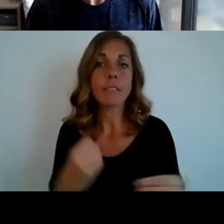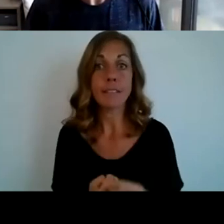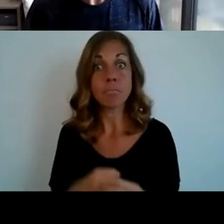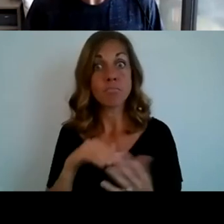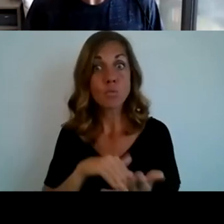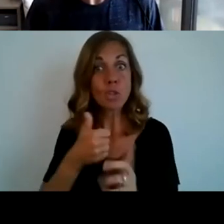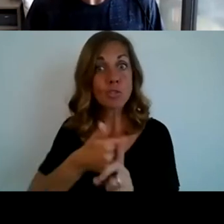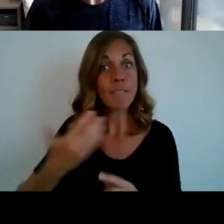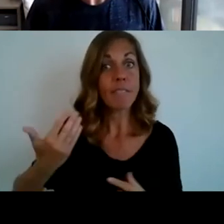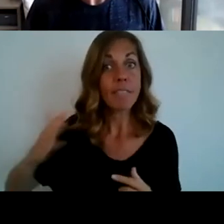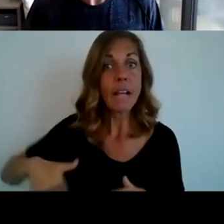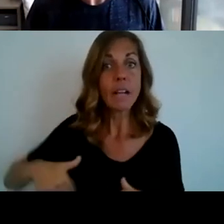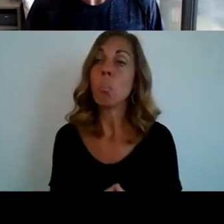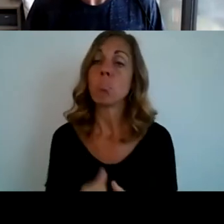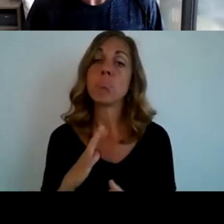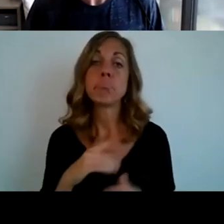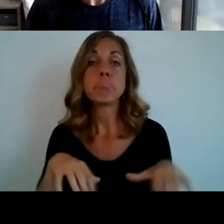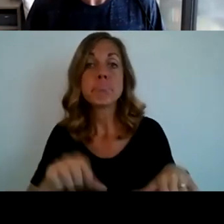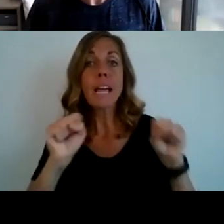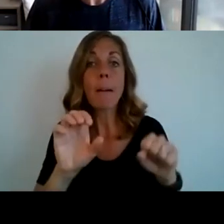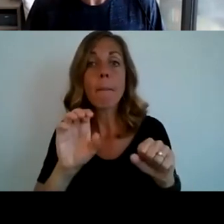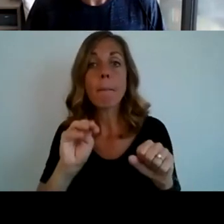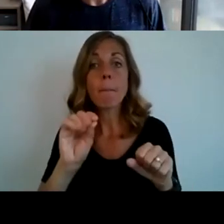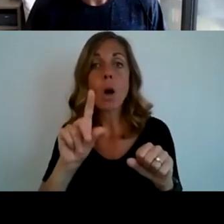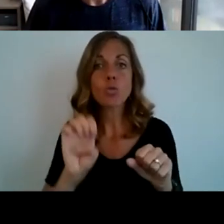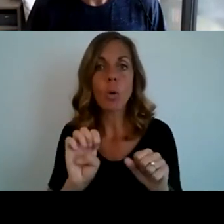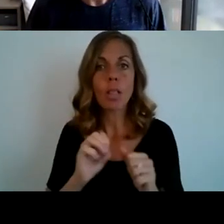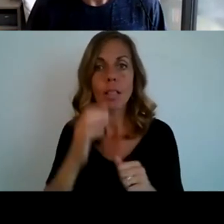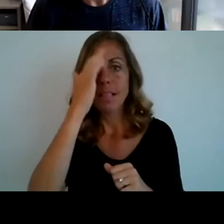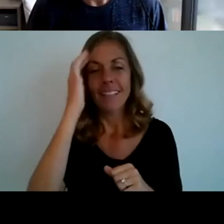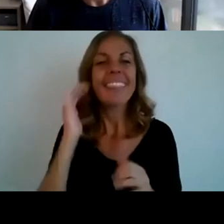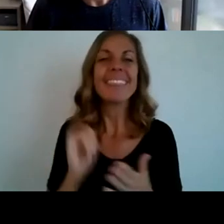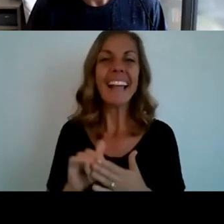going to be the informal learning, that's going to be the do another module variety,